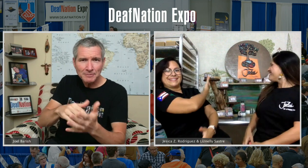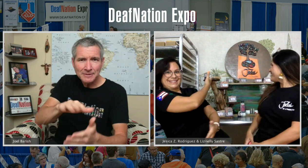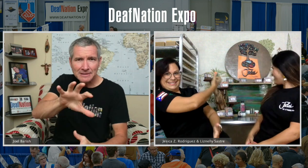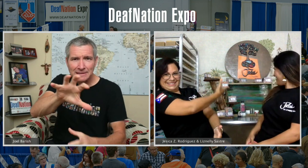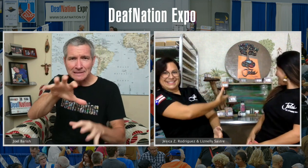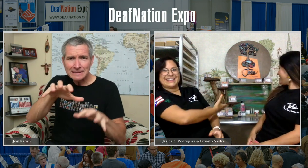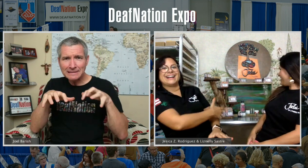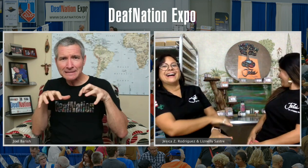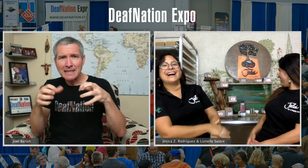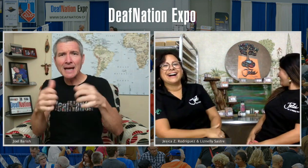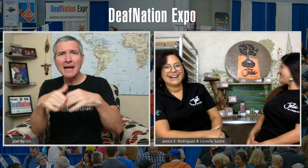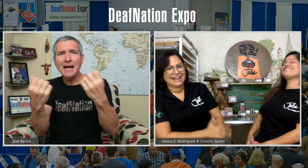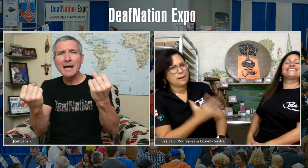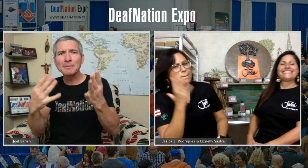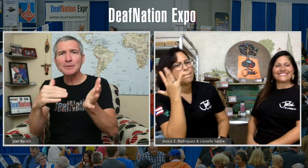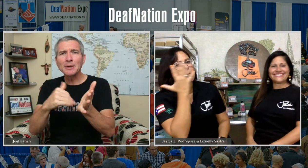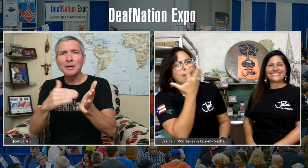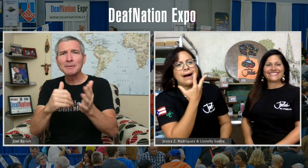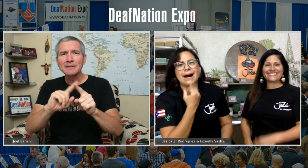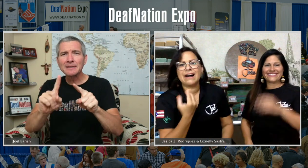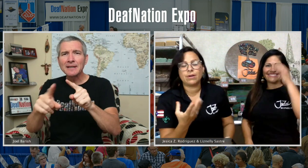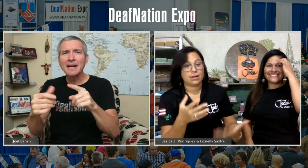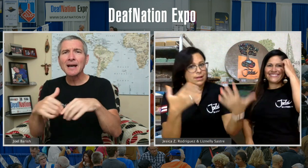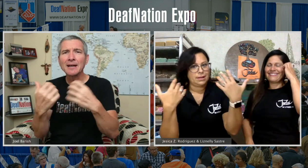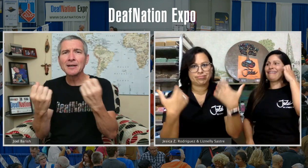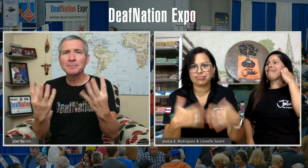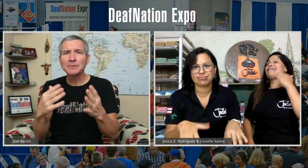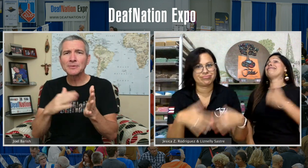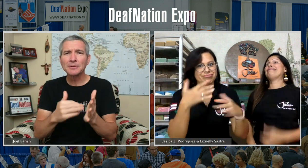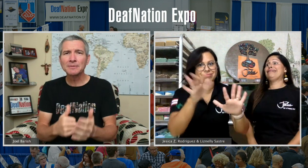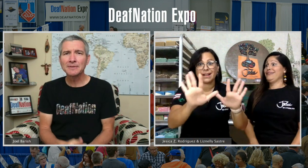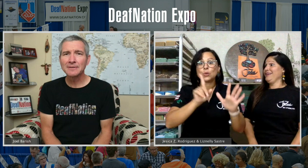Lots of soap. How many different kinds of soap do you have?